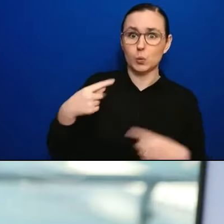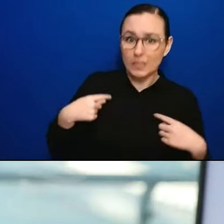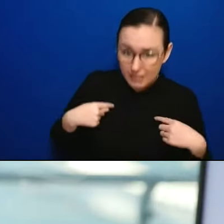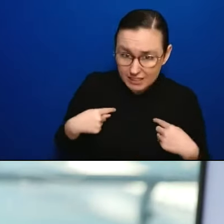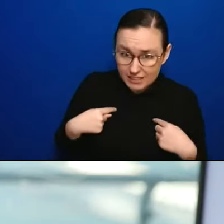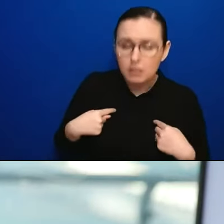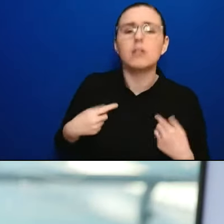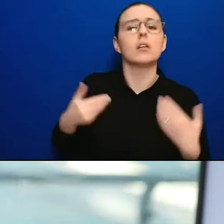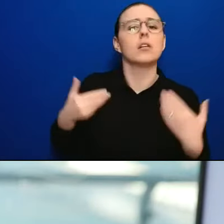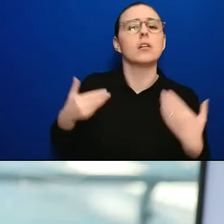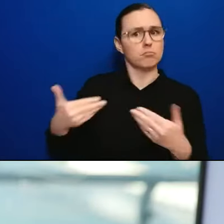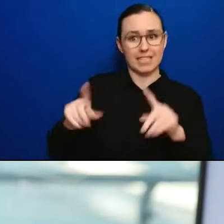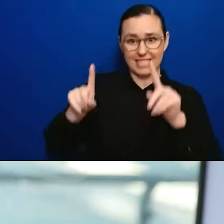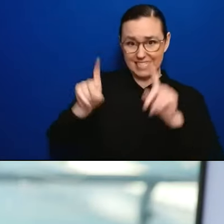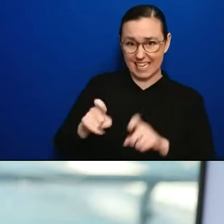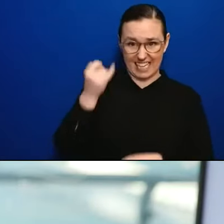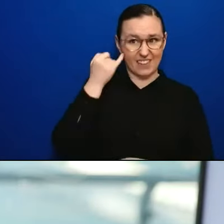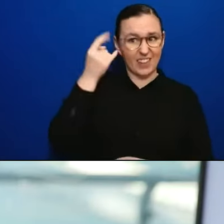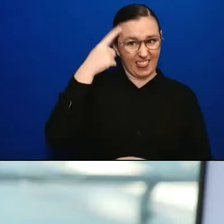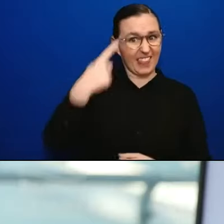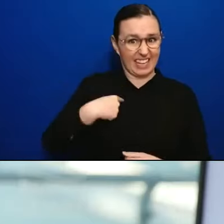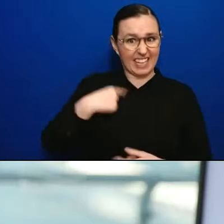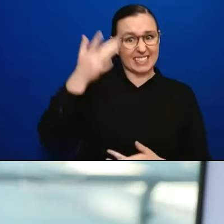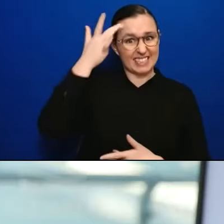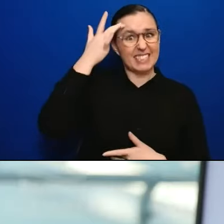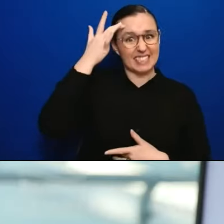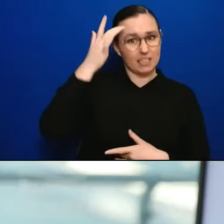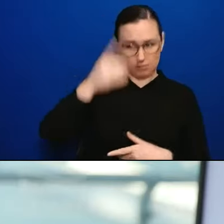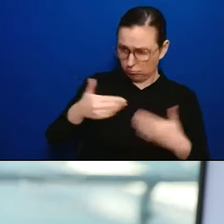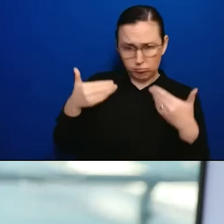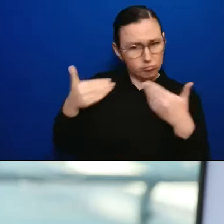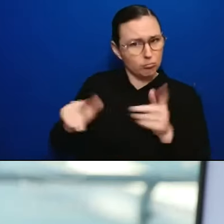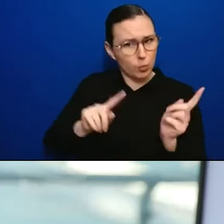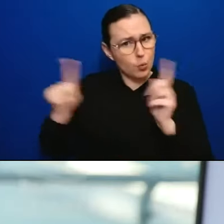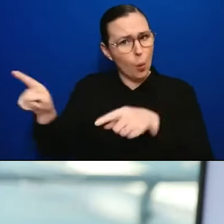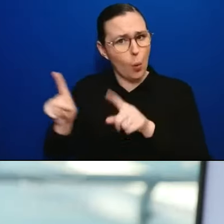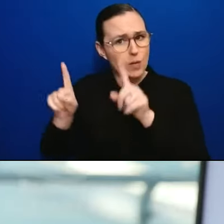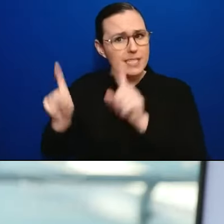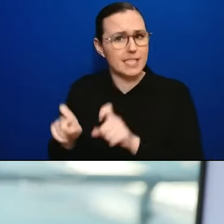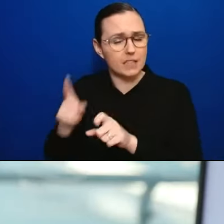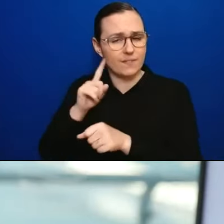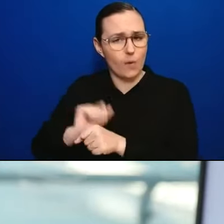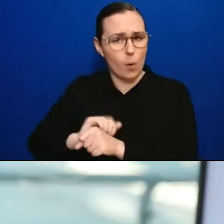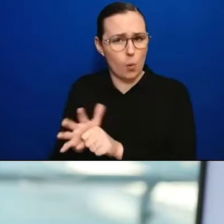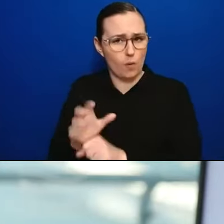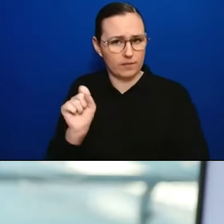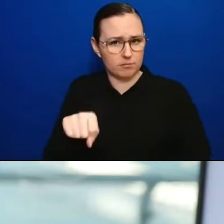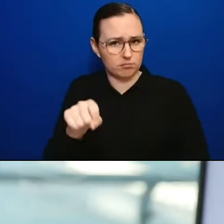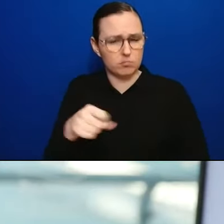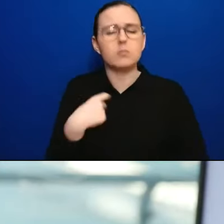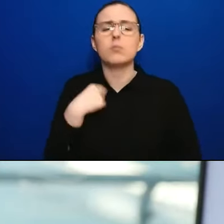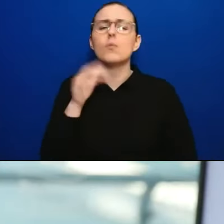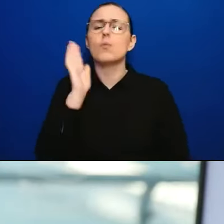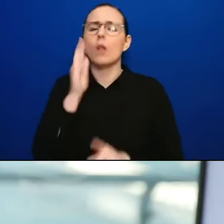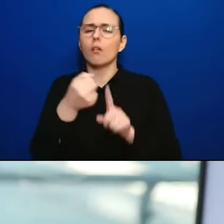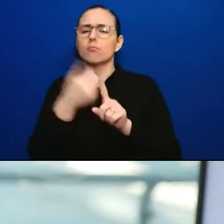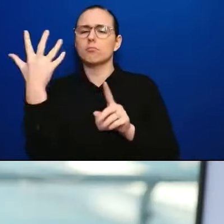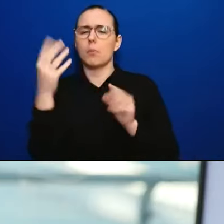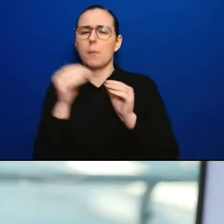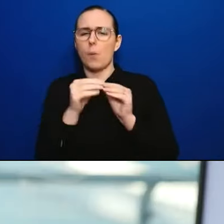database of those data so it's important if you are one of those people it's important to continue to access the testing as you are a part of the